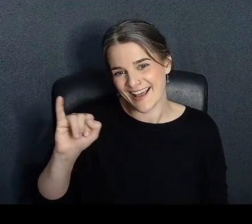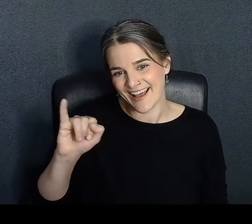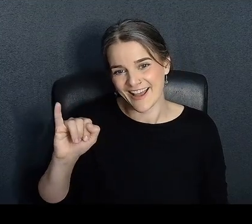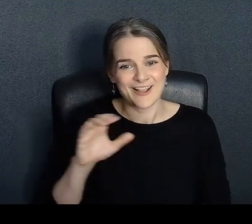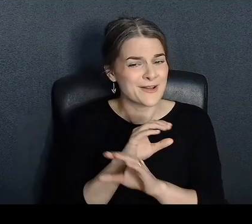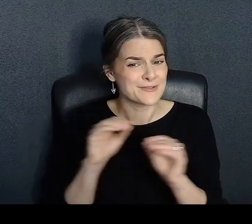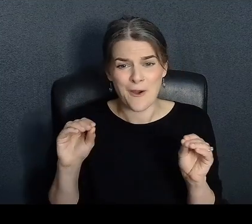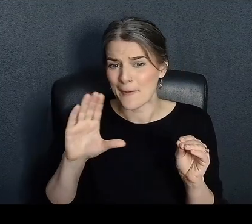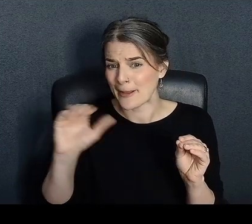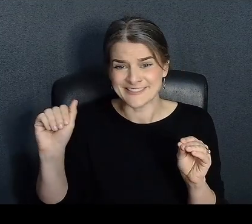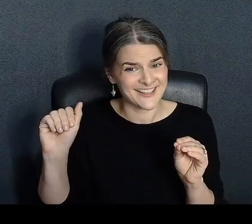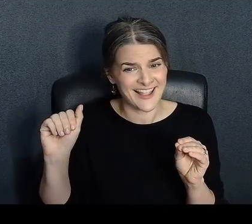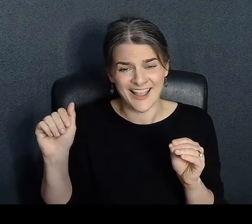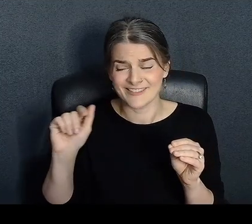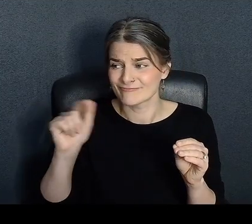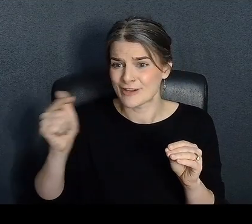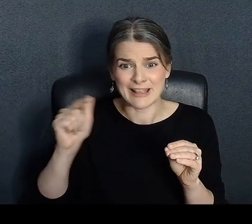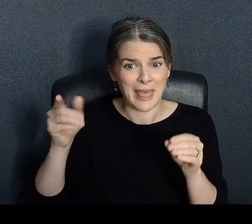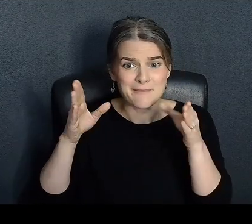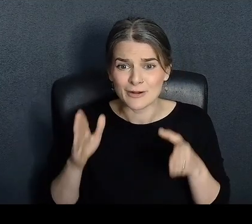It's a completely private call.